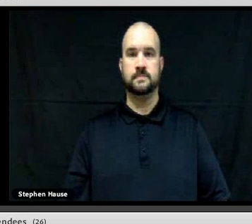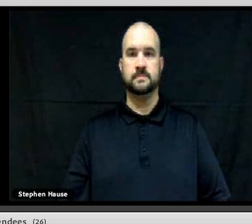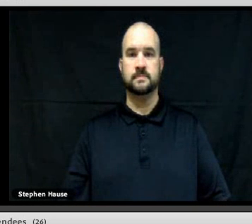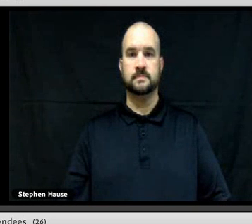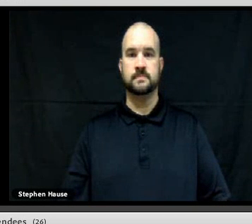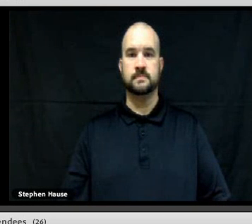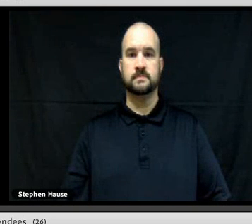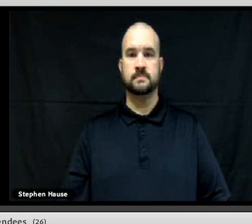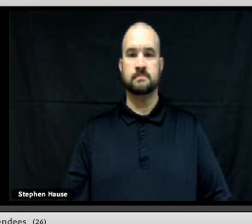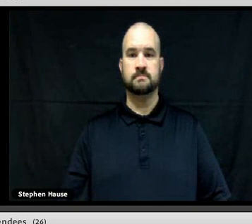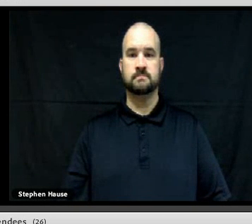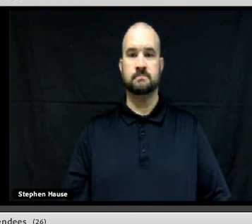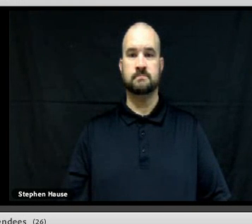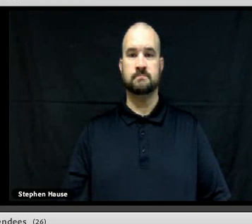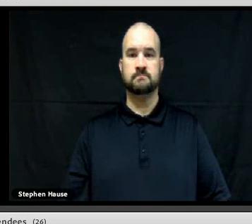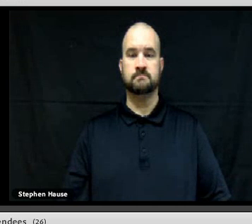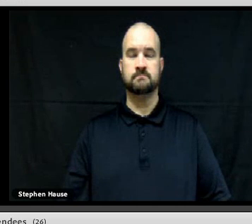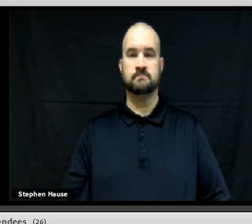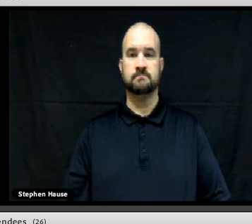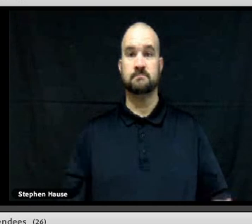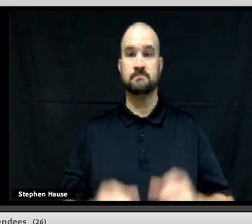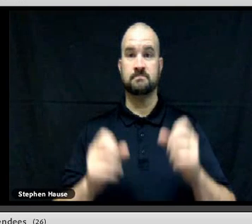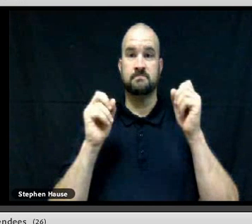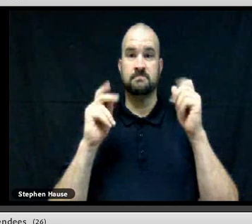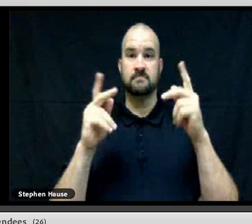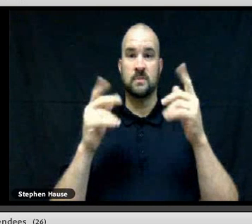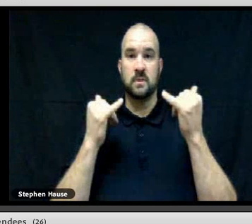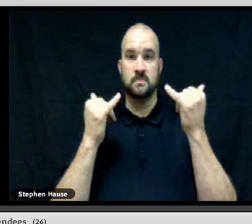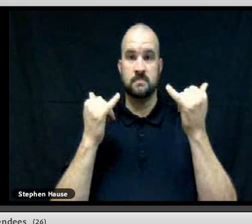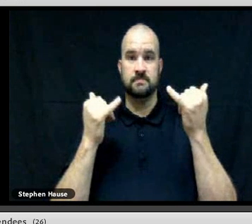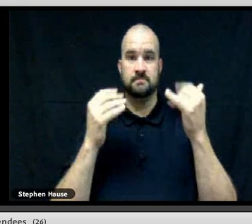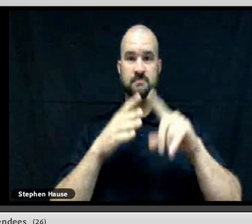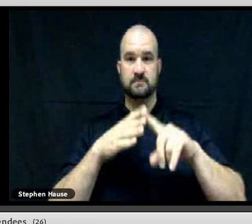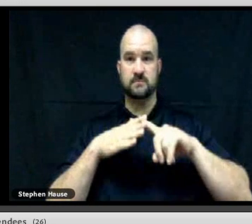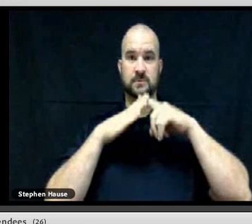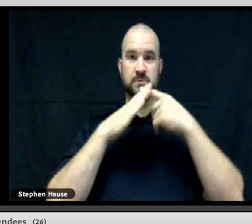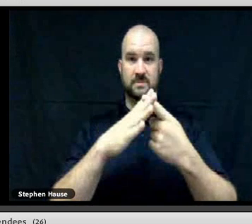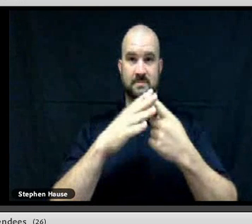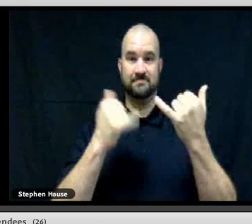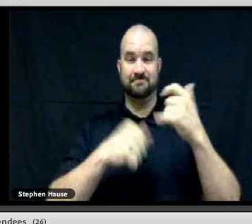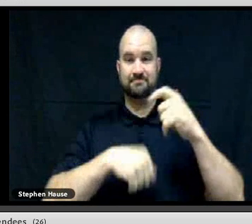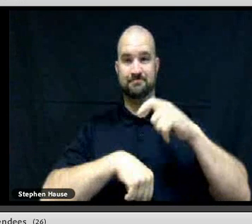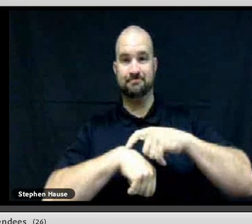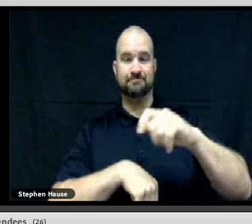Post: All right, everyone. It is 10:00, so I will go ahead and get us started. Good morning.